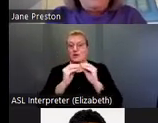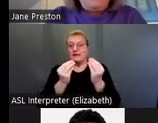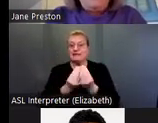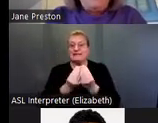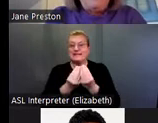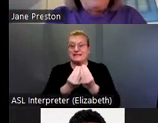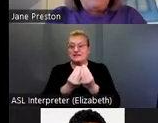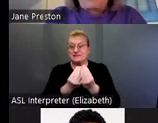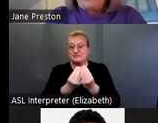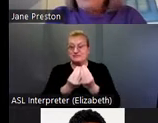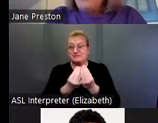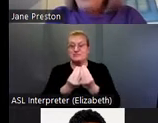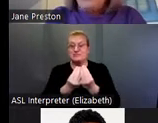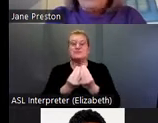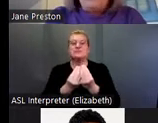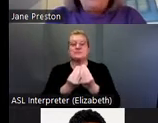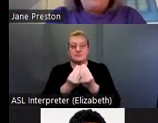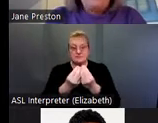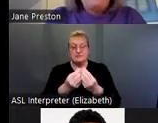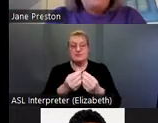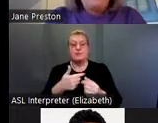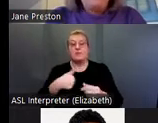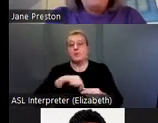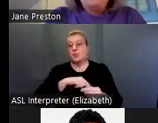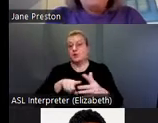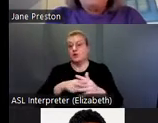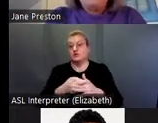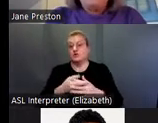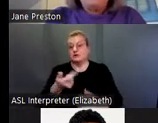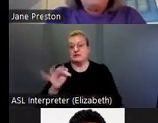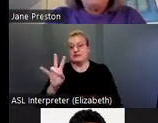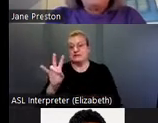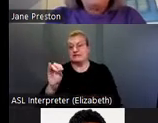And we started in the mid-'70s, in 1976.